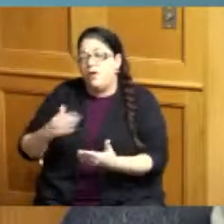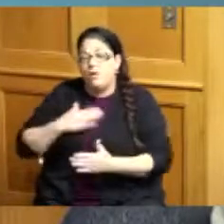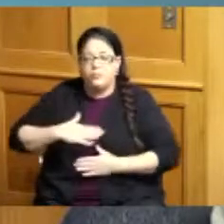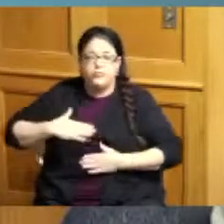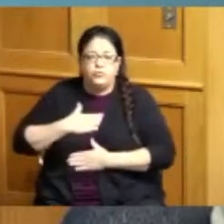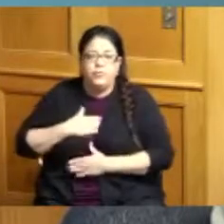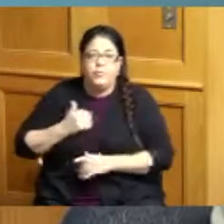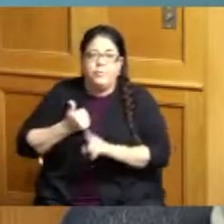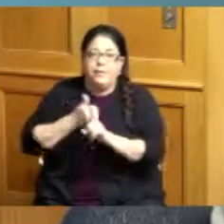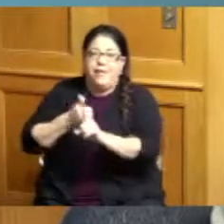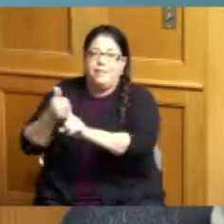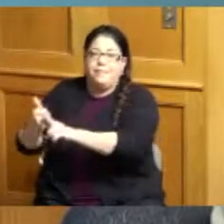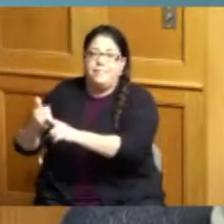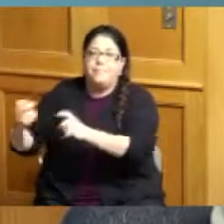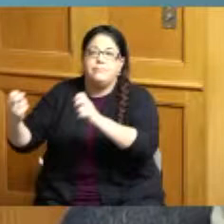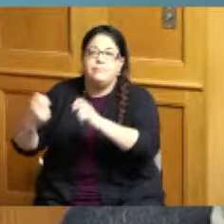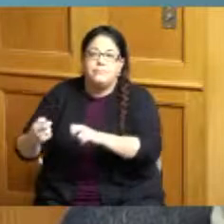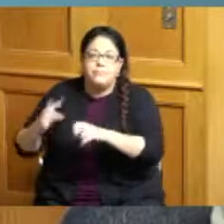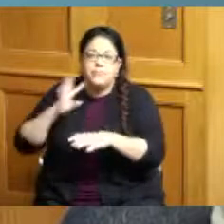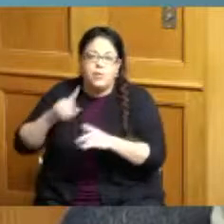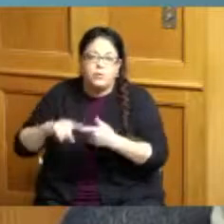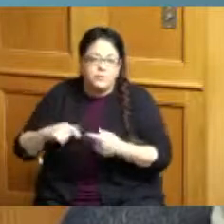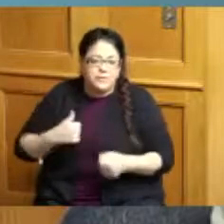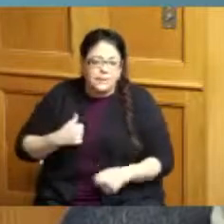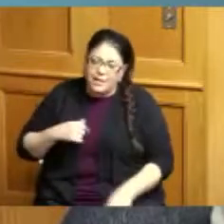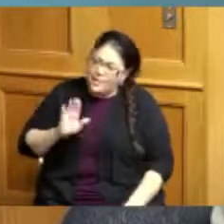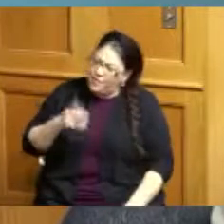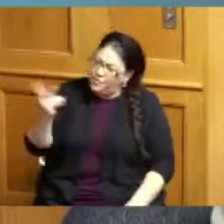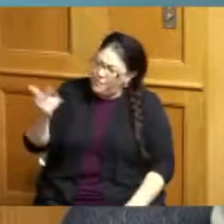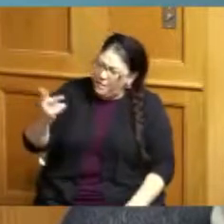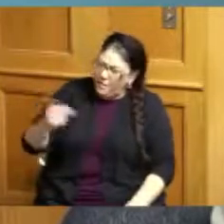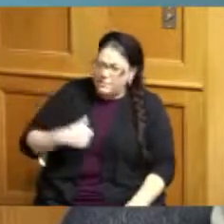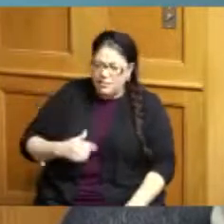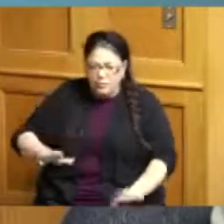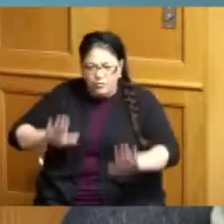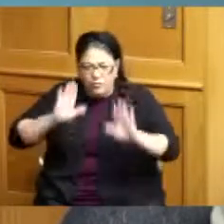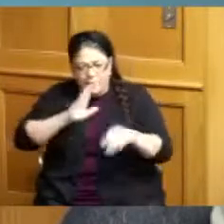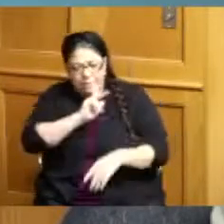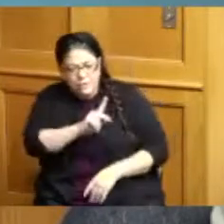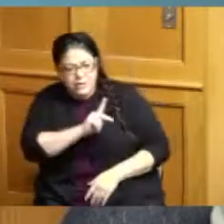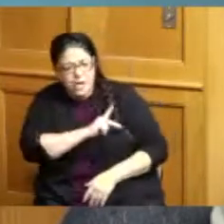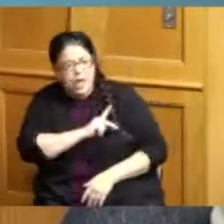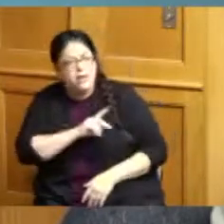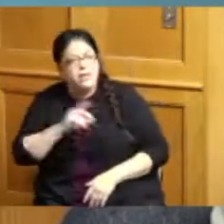them to begin to open up to me and I said man you guys have such a great personality so we you know